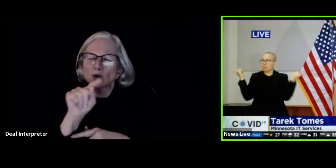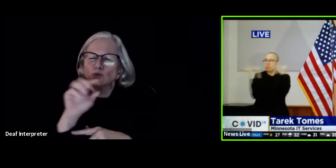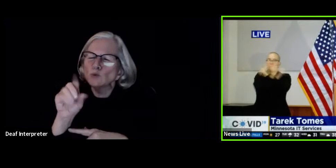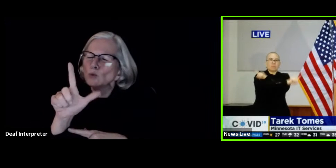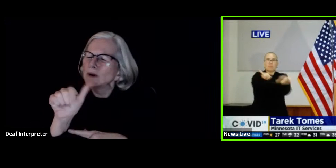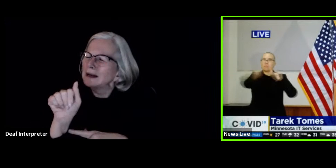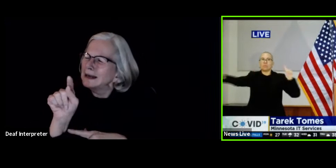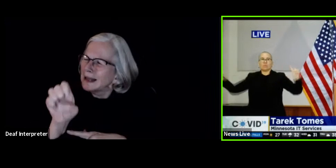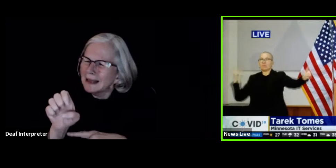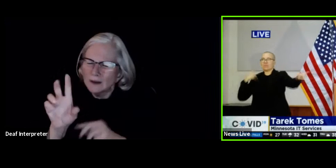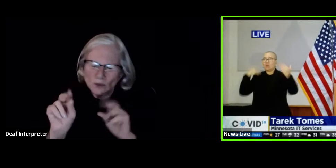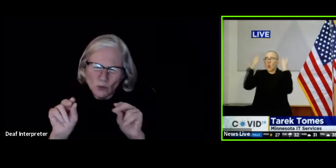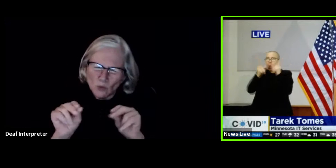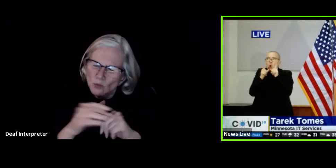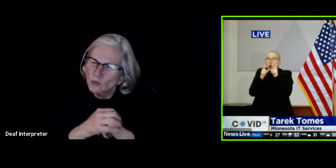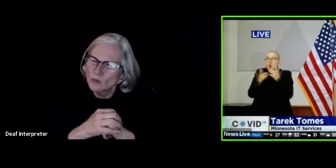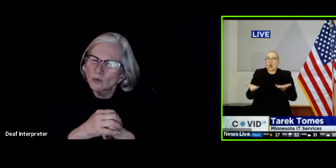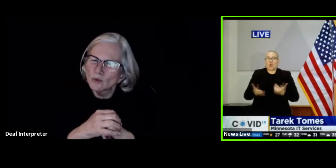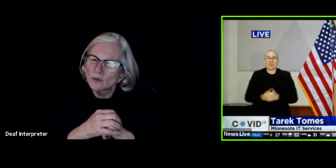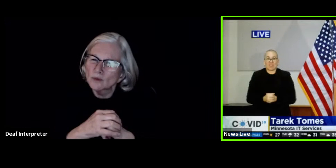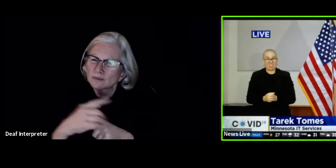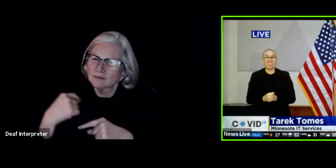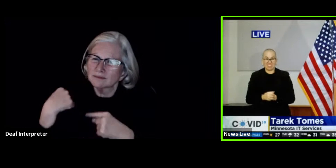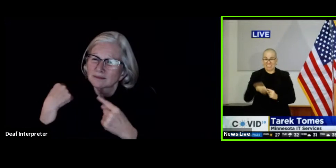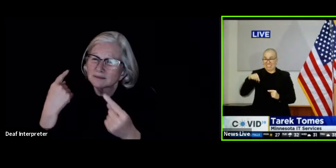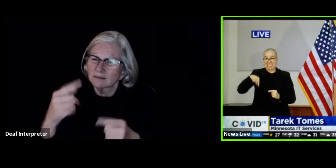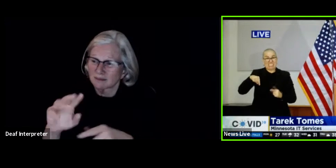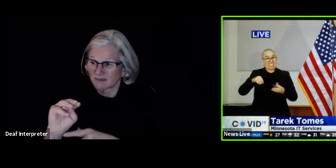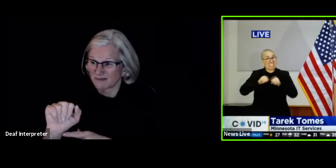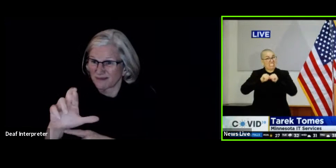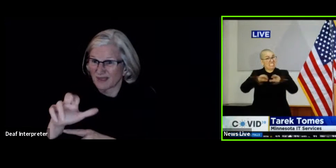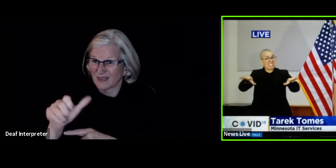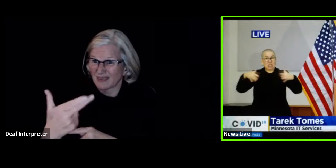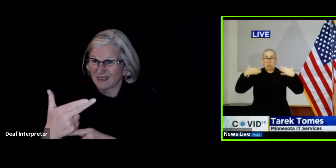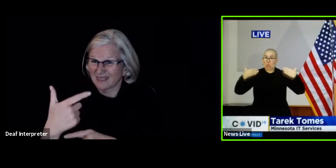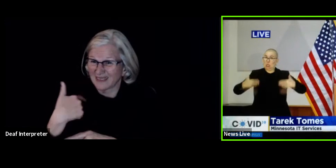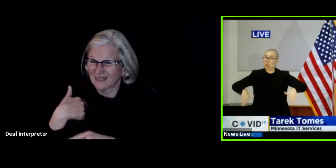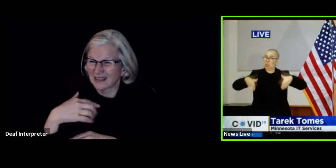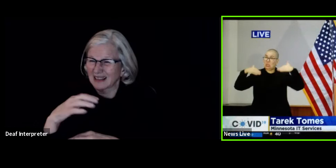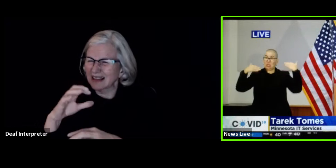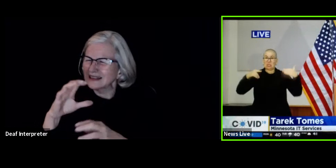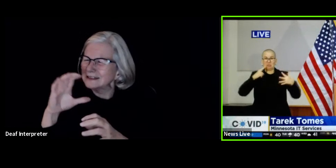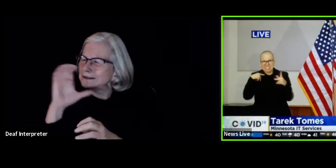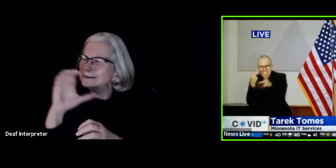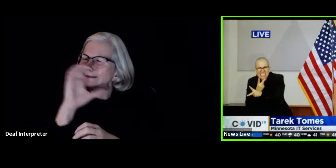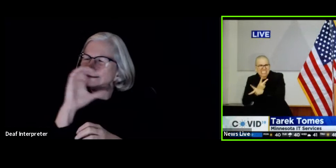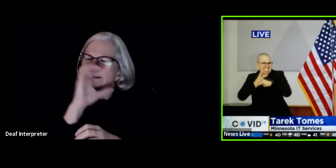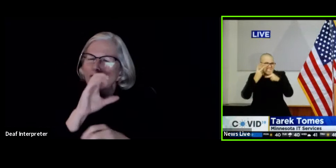WE FROM THE ONSET OF THIS PANDEMIC HAVE REALLY SCOURED THE GLOBE RELATED TO TECHNOLOGIES